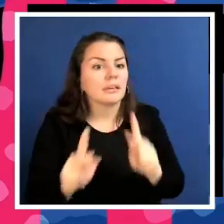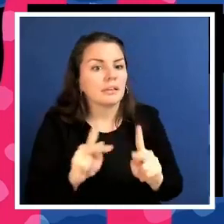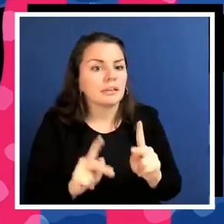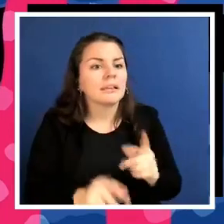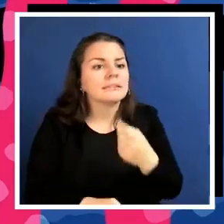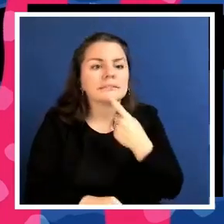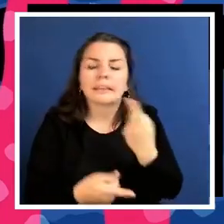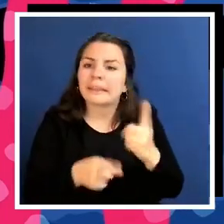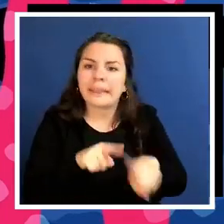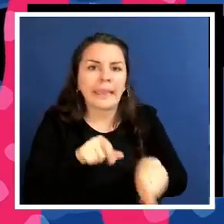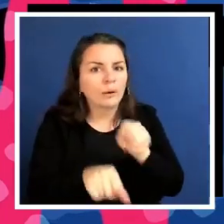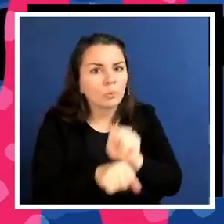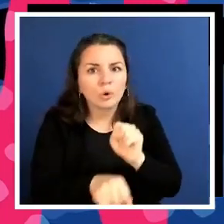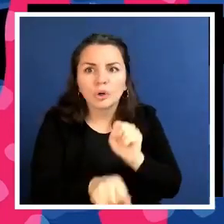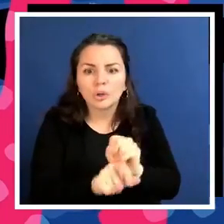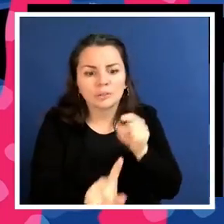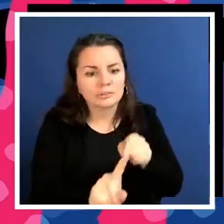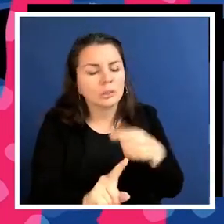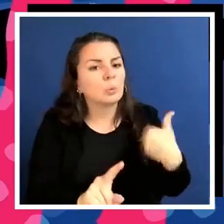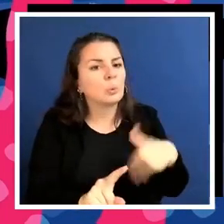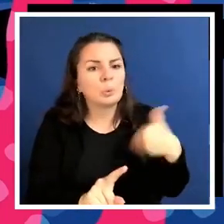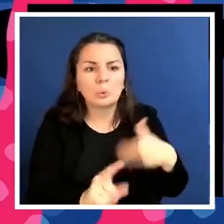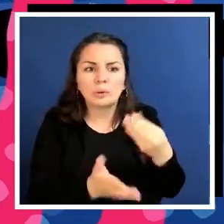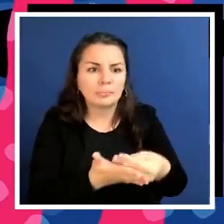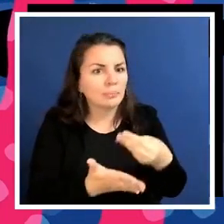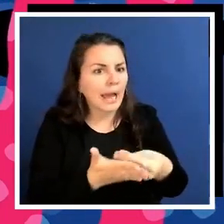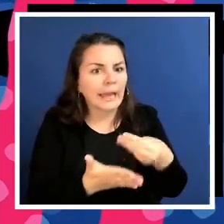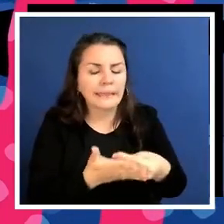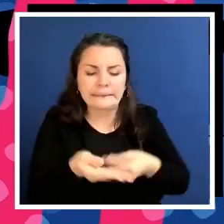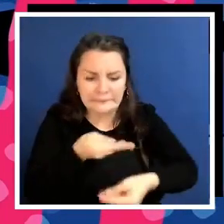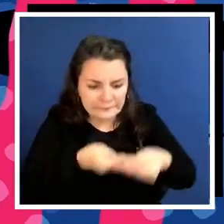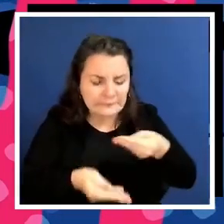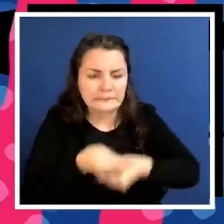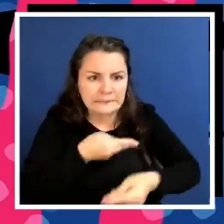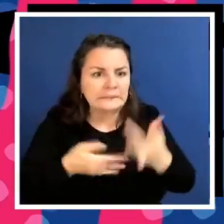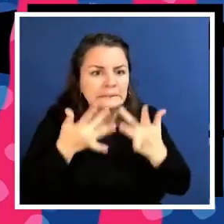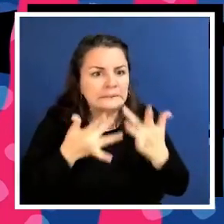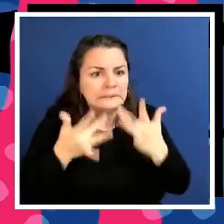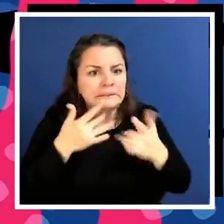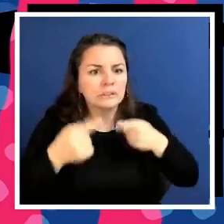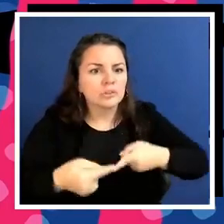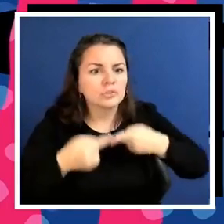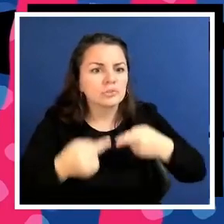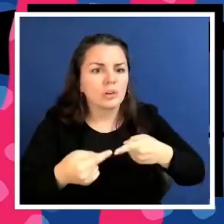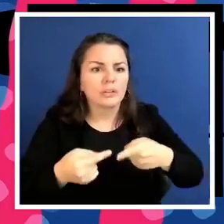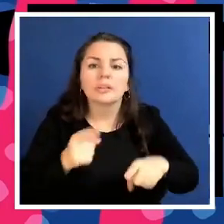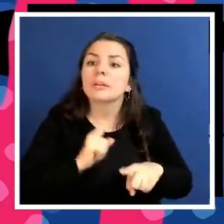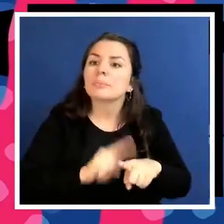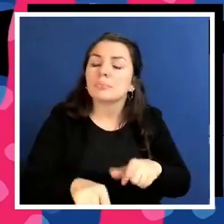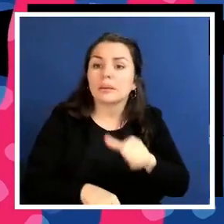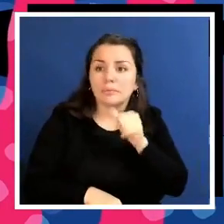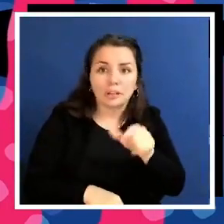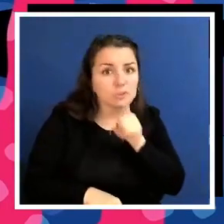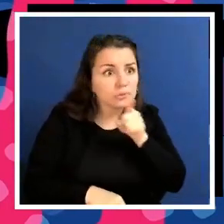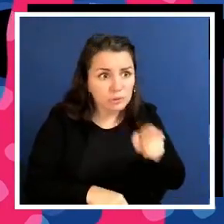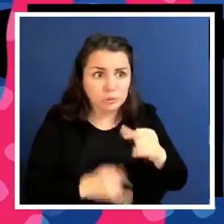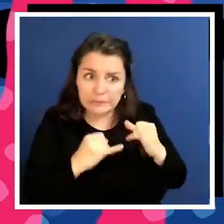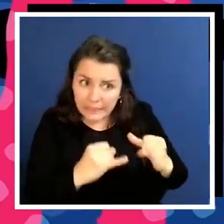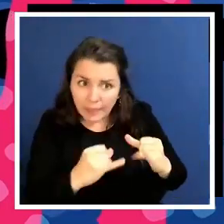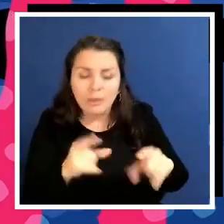THAT'S REALLY SCARY.